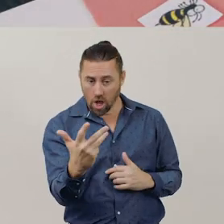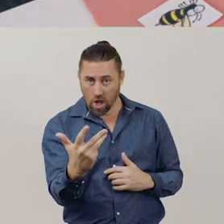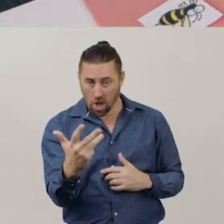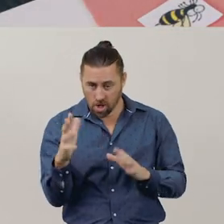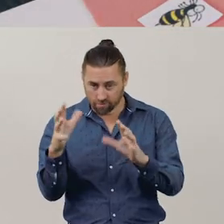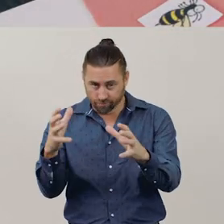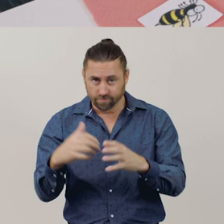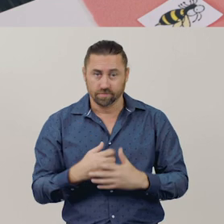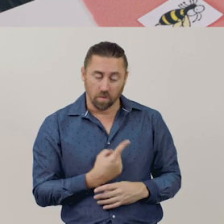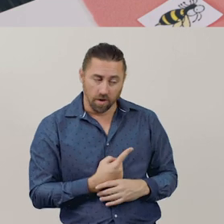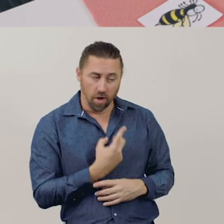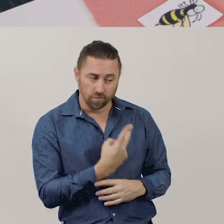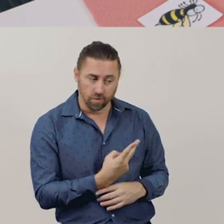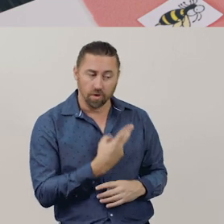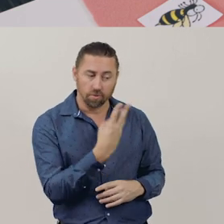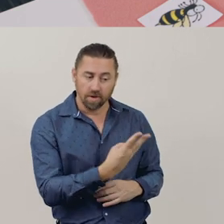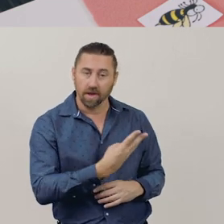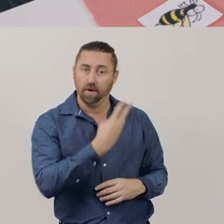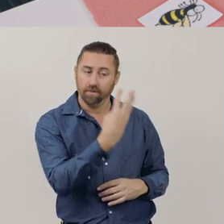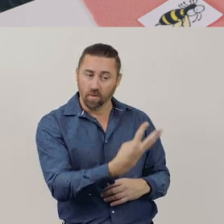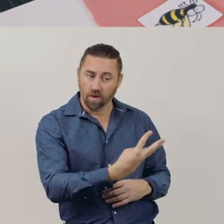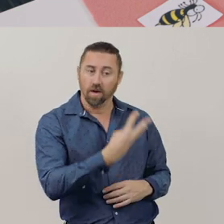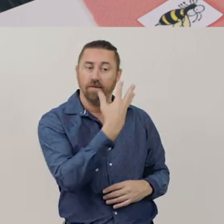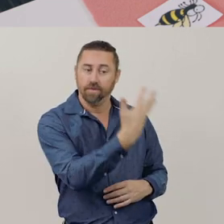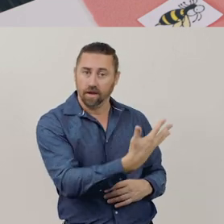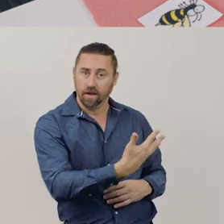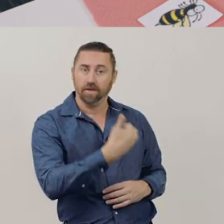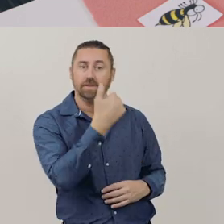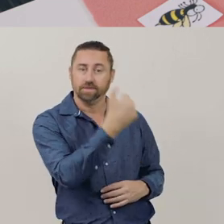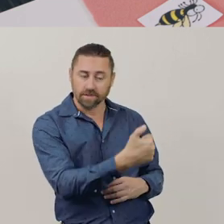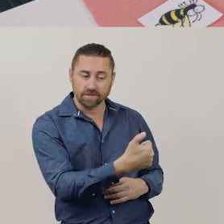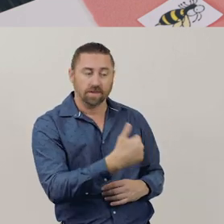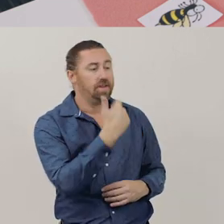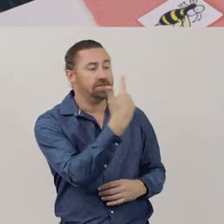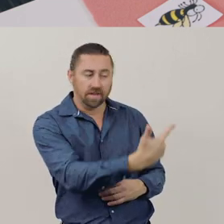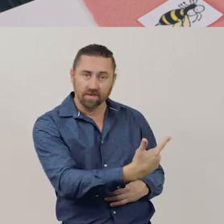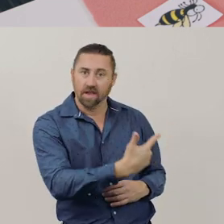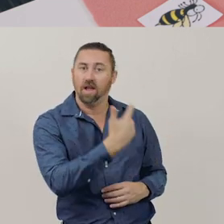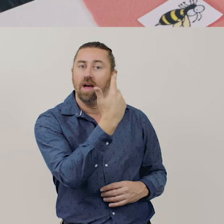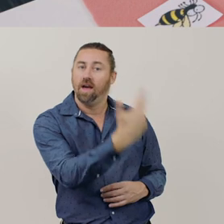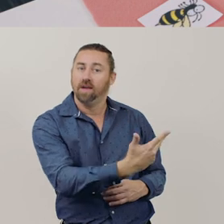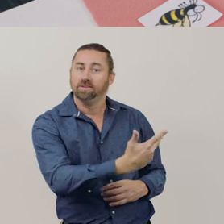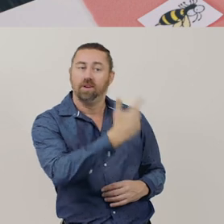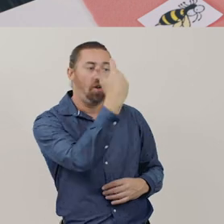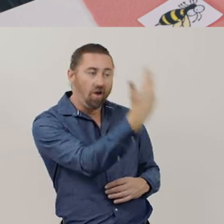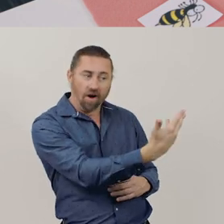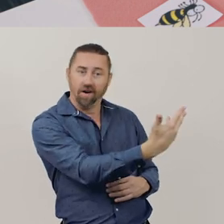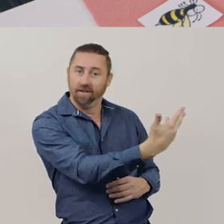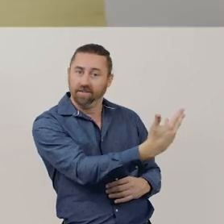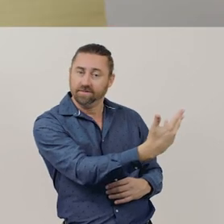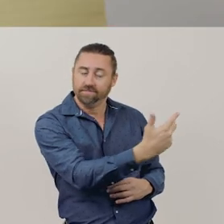1, 2, 3, 4, 5, 6, 7, 8, 9.